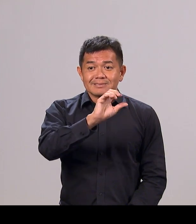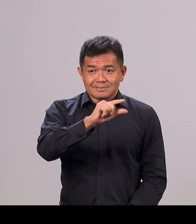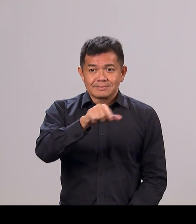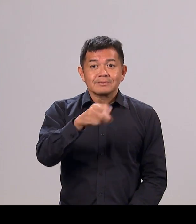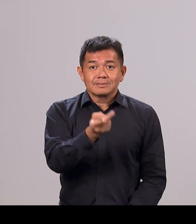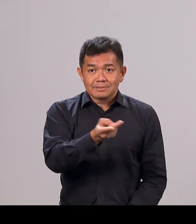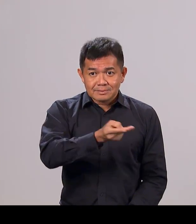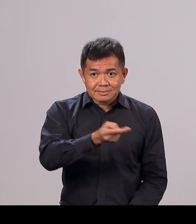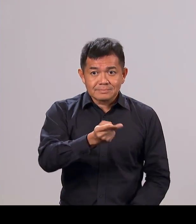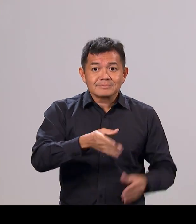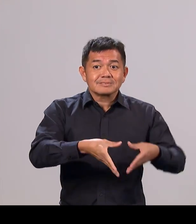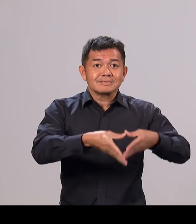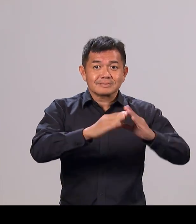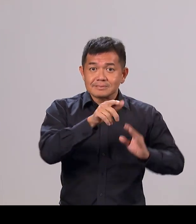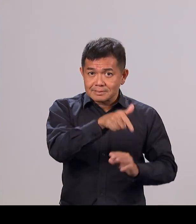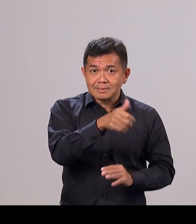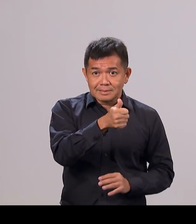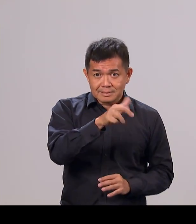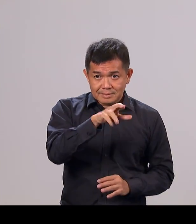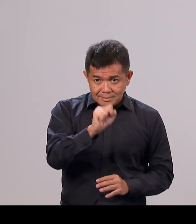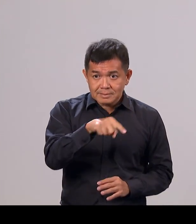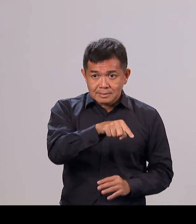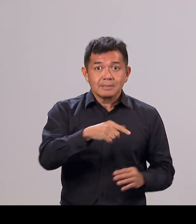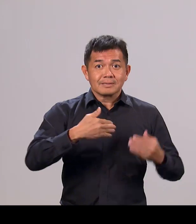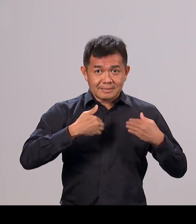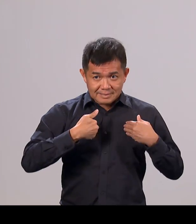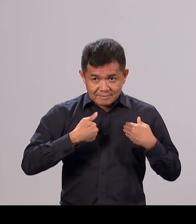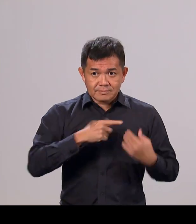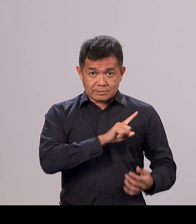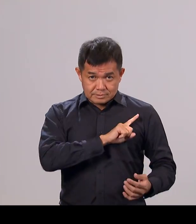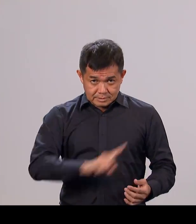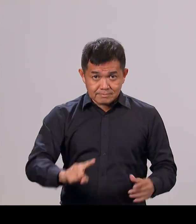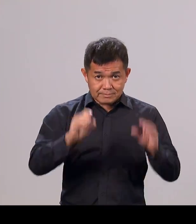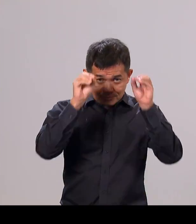To ensure that our religious teachers and scholars are reliable guides for the community.